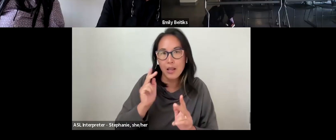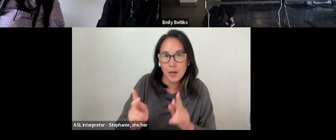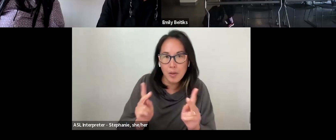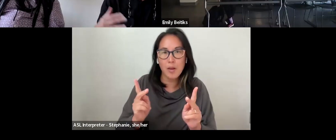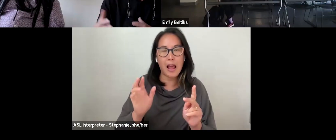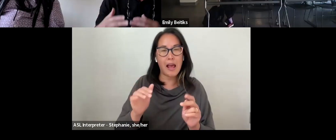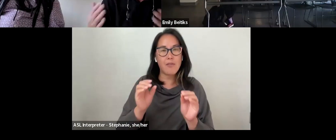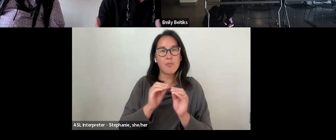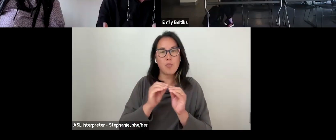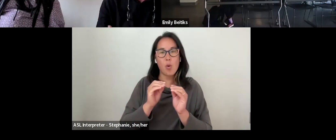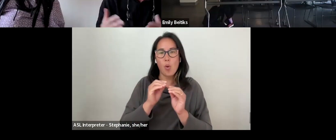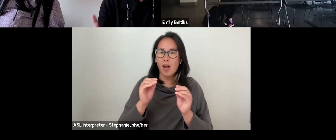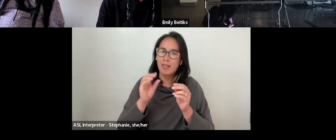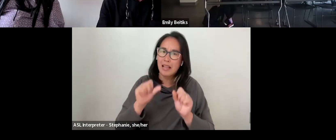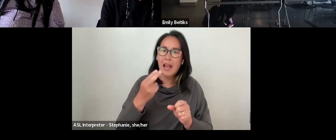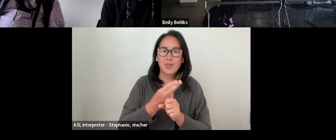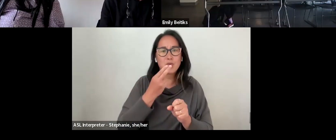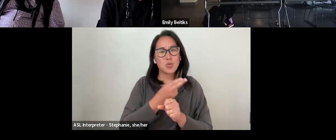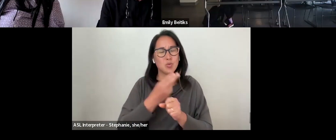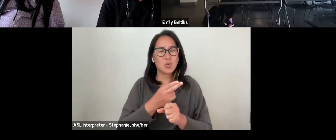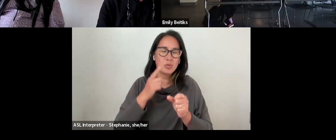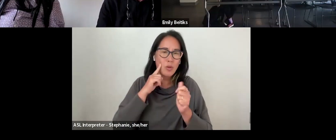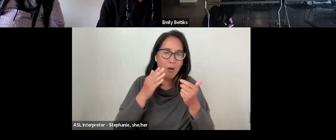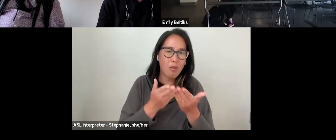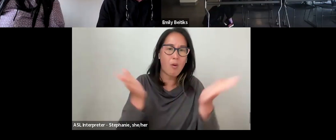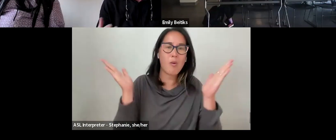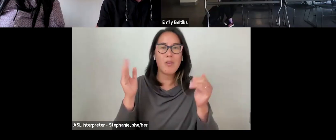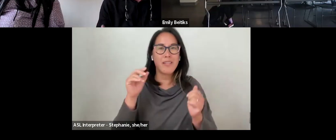You know, forever this has been the tension in research ethics.